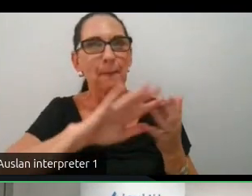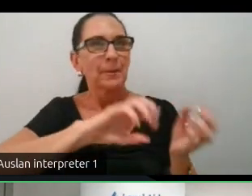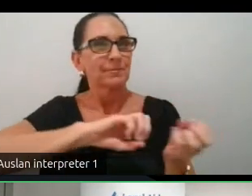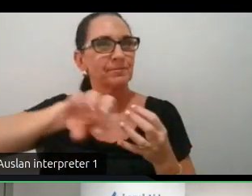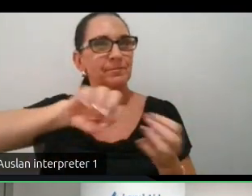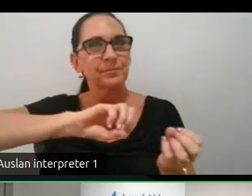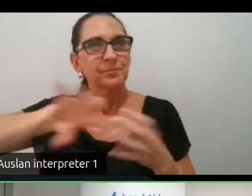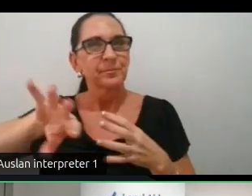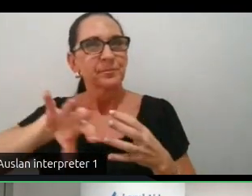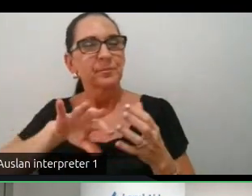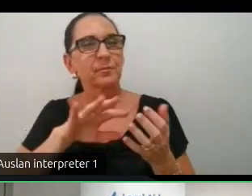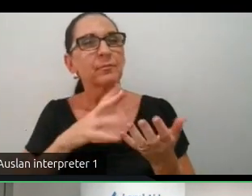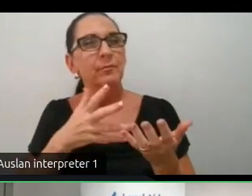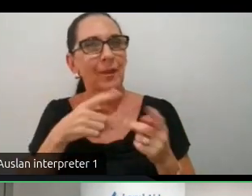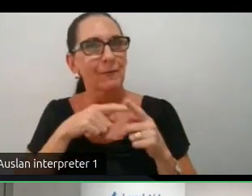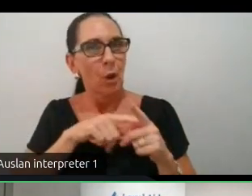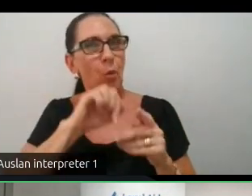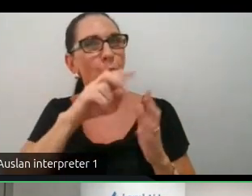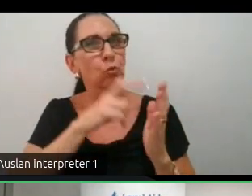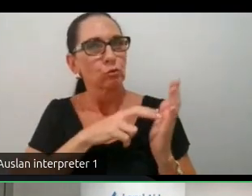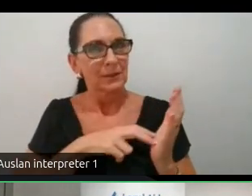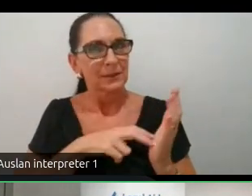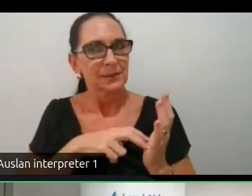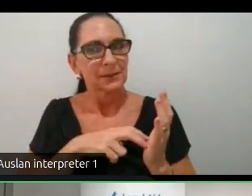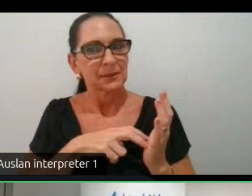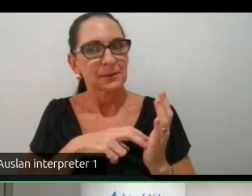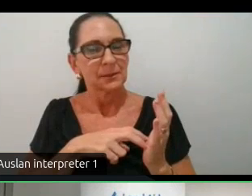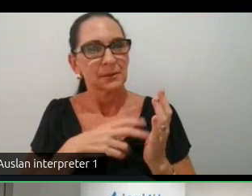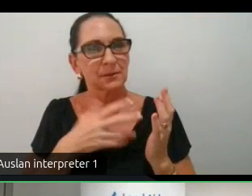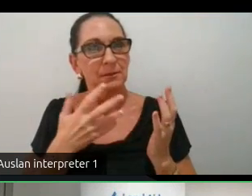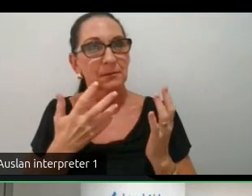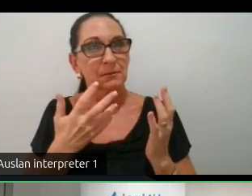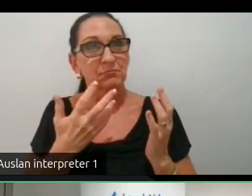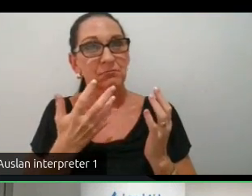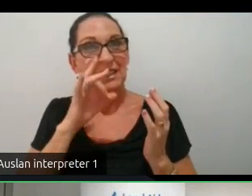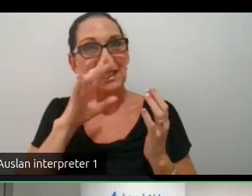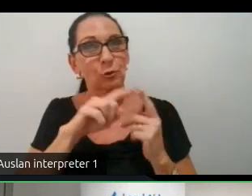removal of debris, anything else that's covered in your contract. and make sure that it covers a 10